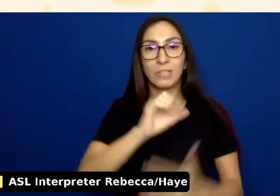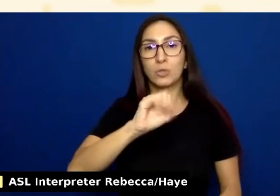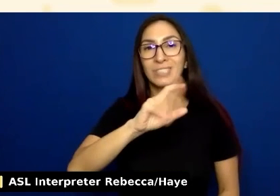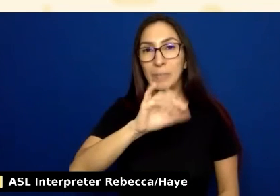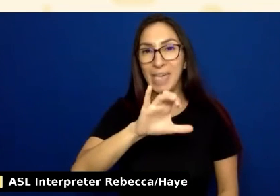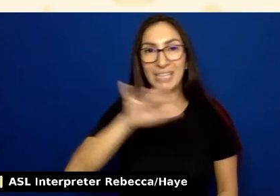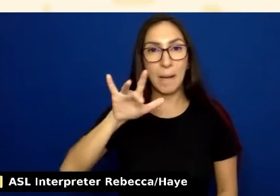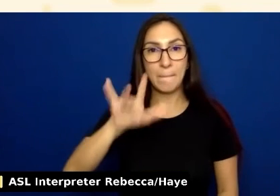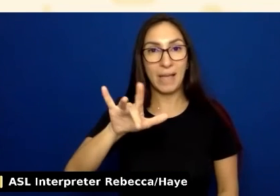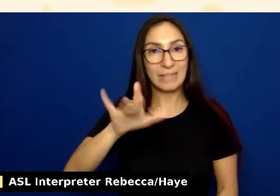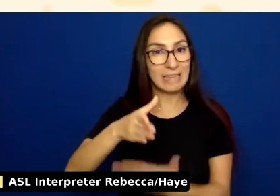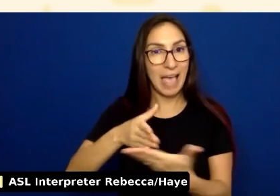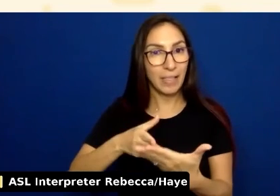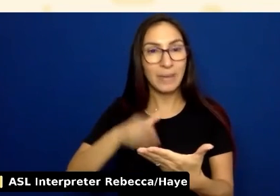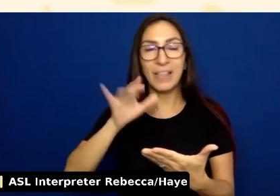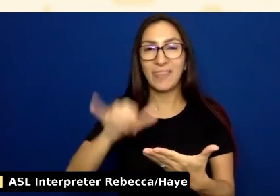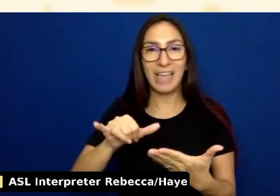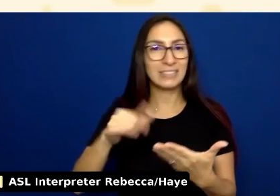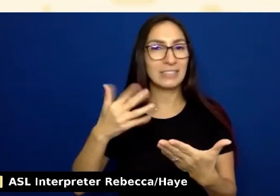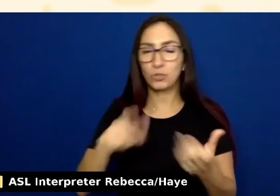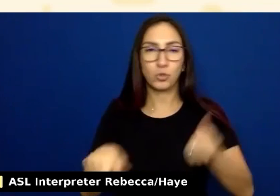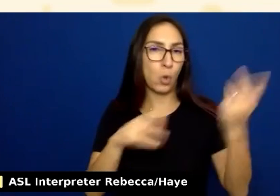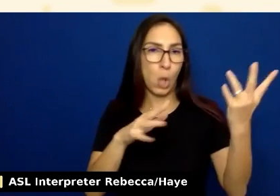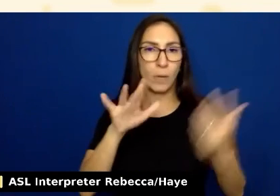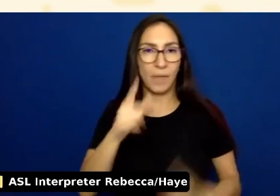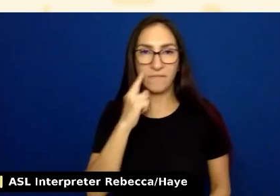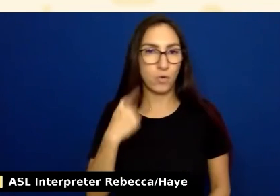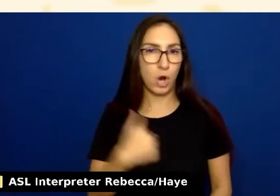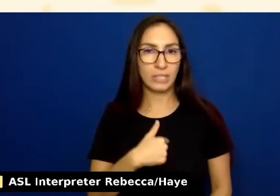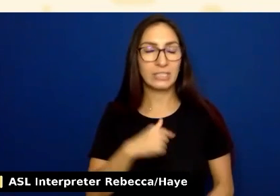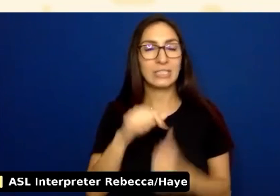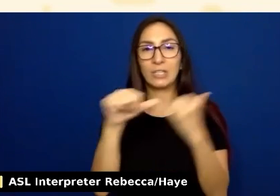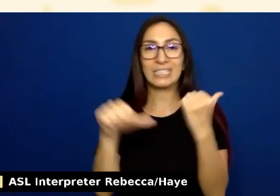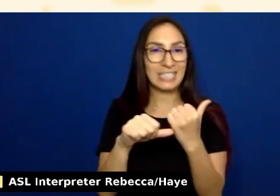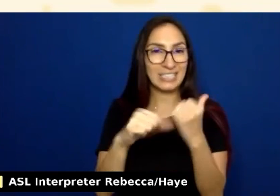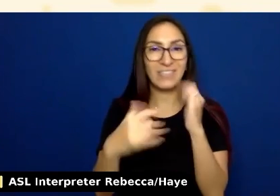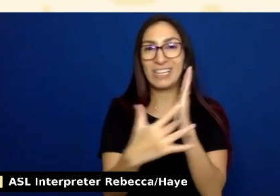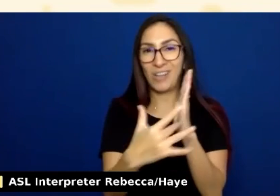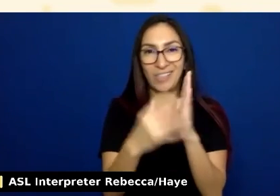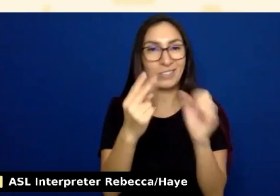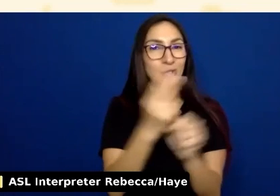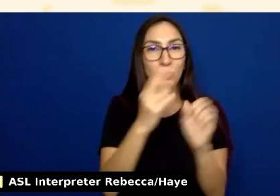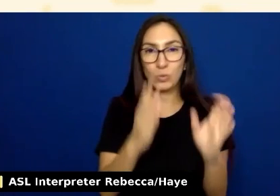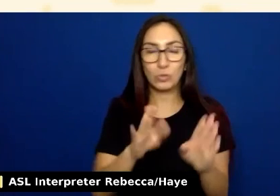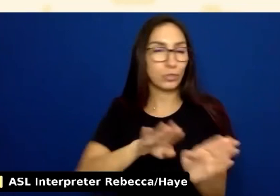now that is no longer a button for us, assistive technology users. For any assistive technology user, that will be a tab.